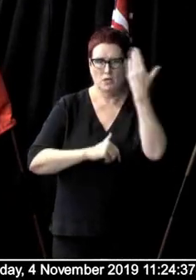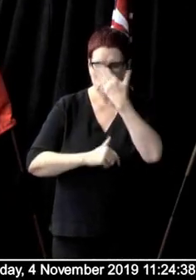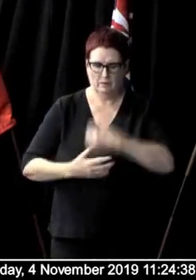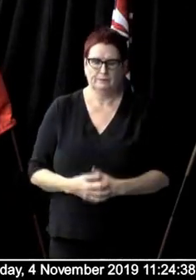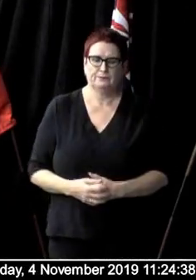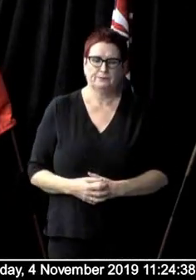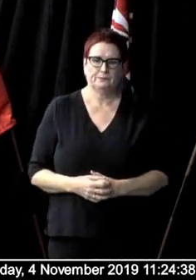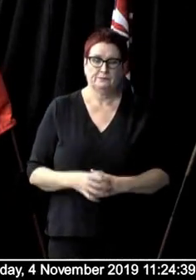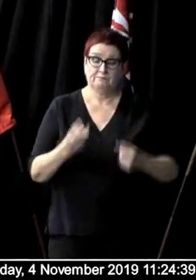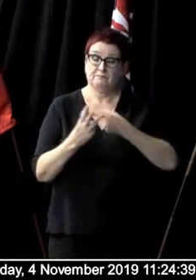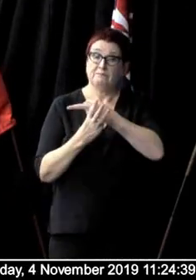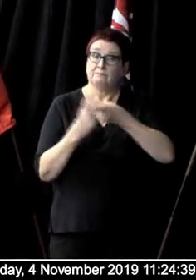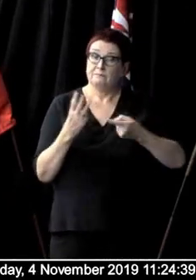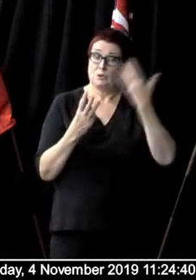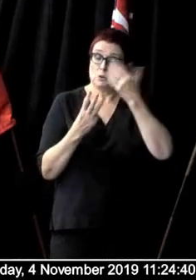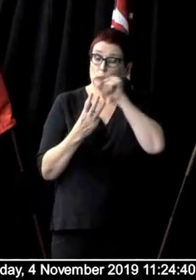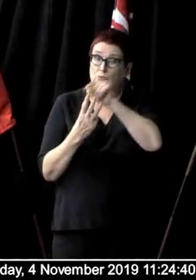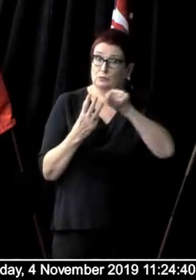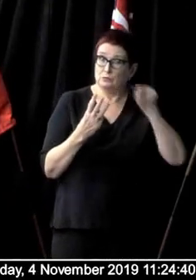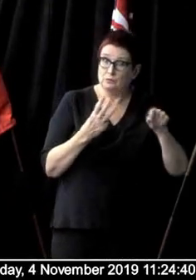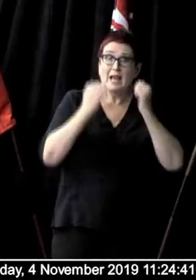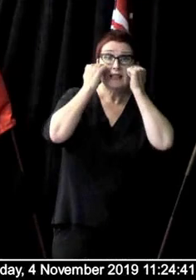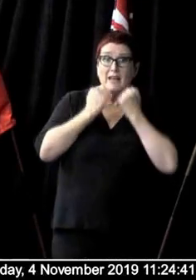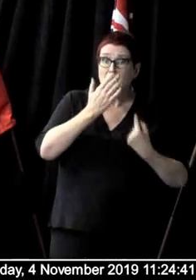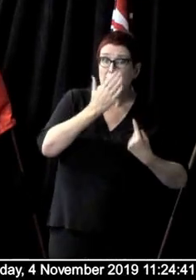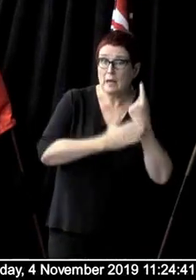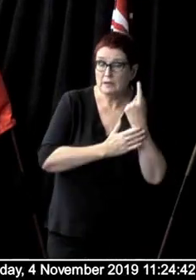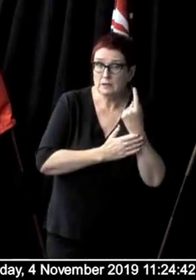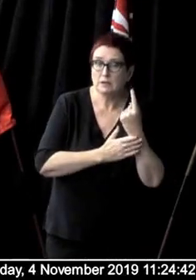these three schools, the efforts which have occurred in respect of the implementation